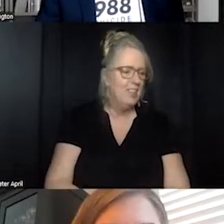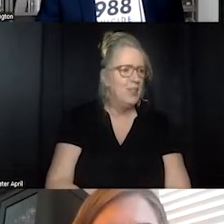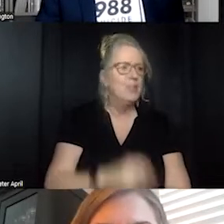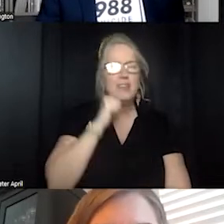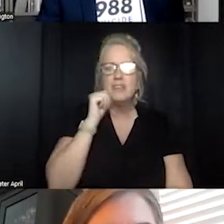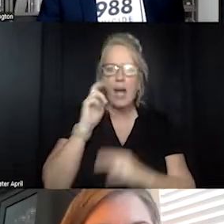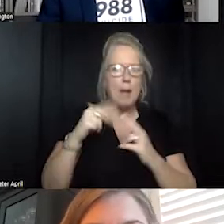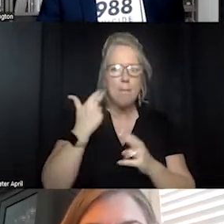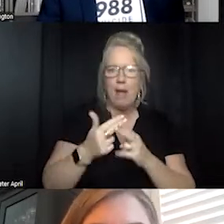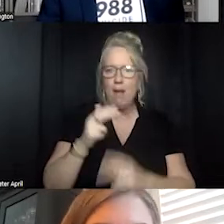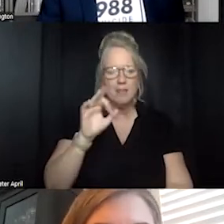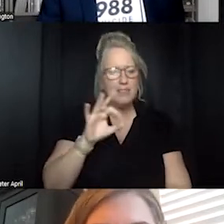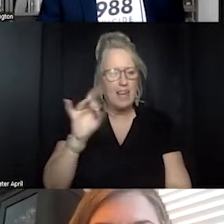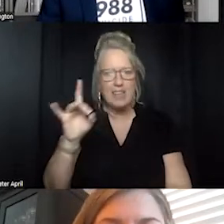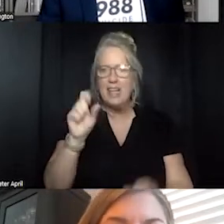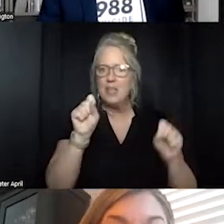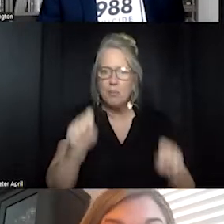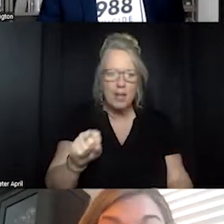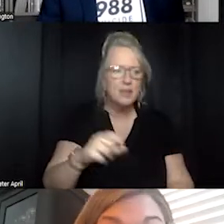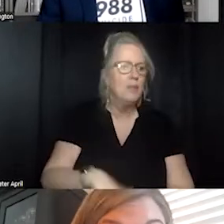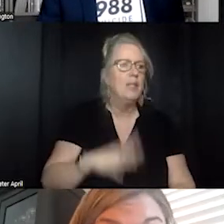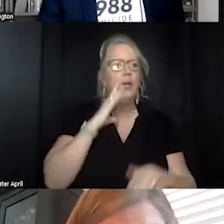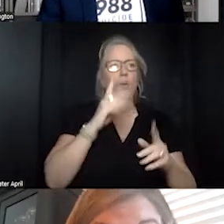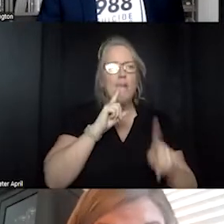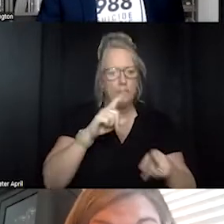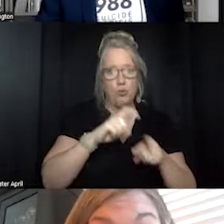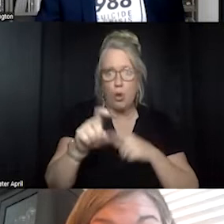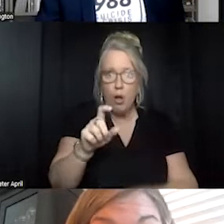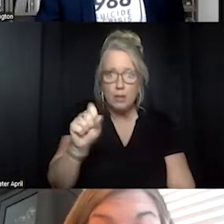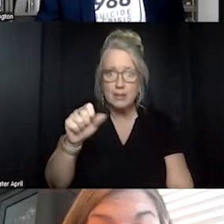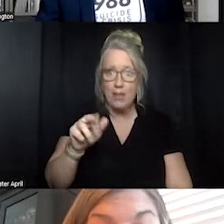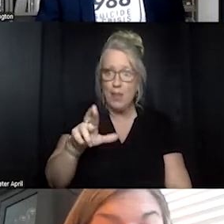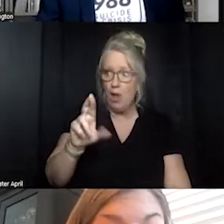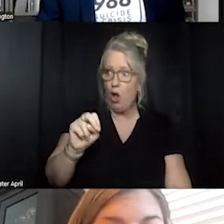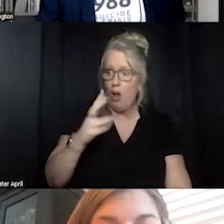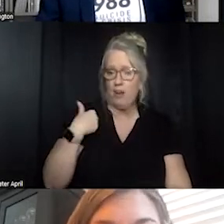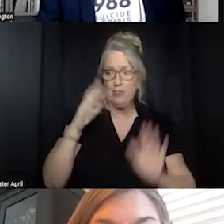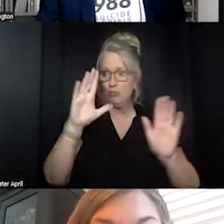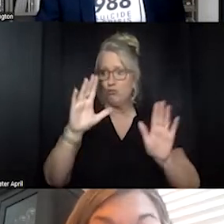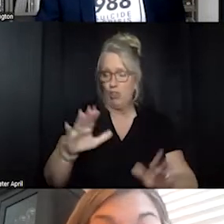988 CAPACITY OR CALLS GETTING ANSWERED, WHICH THEY A. IT'S GREAT. BUT IT IS REALLY TALKING